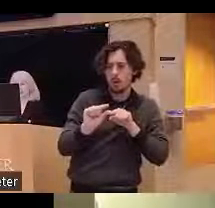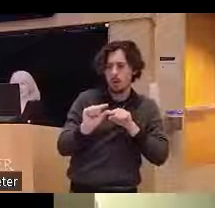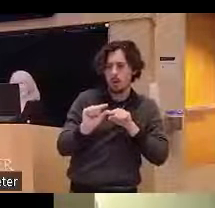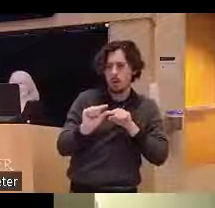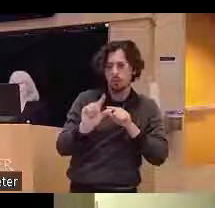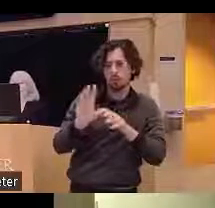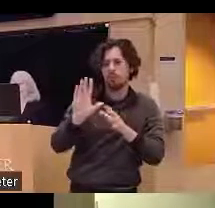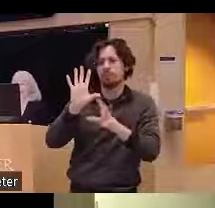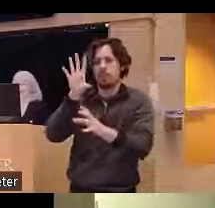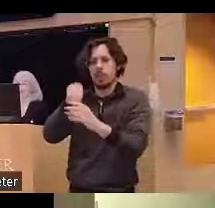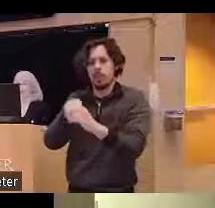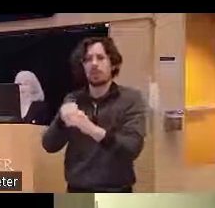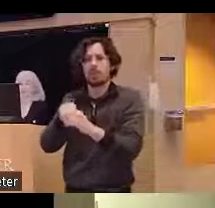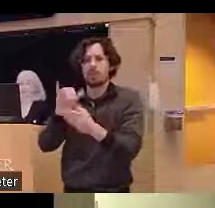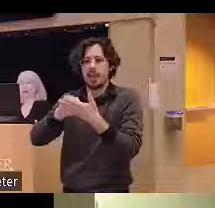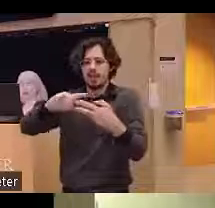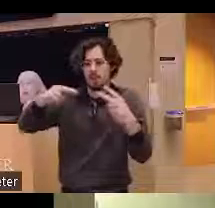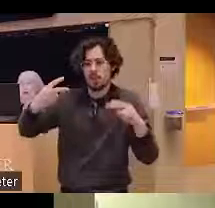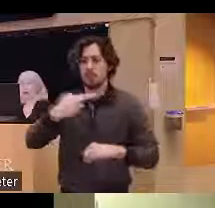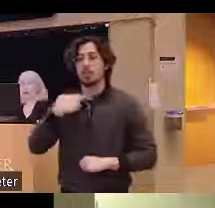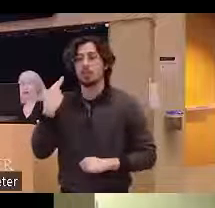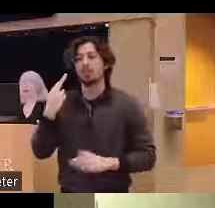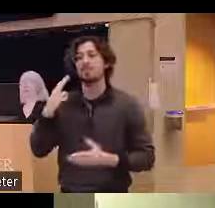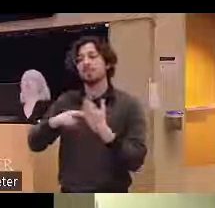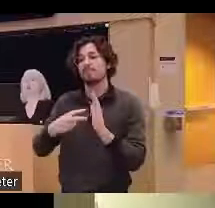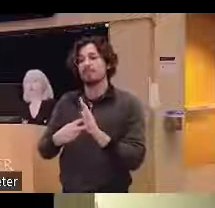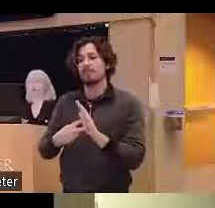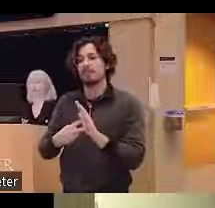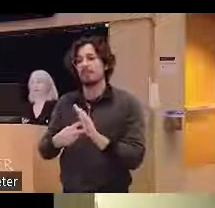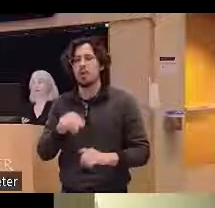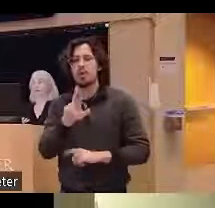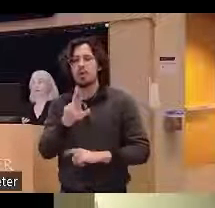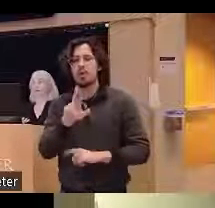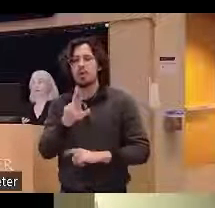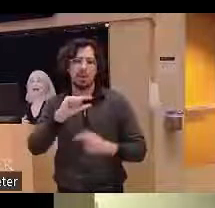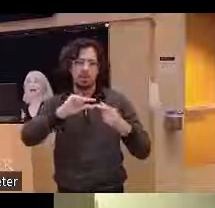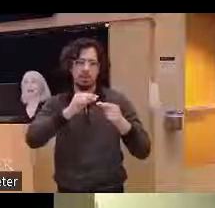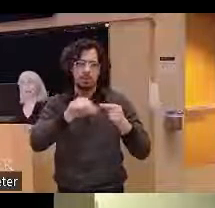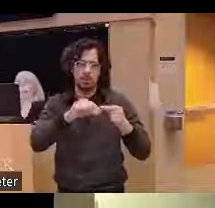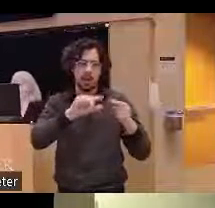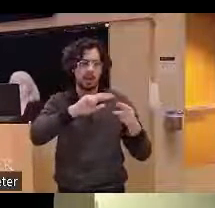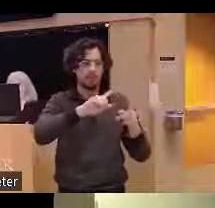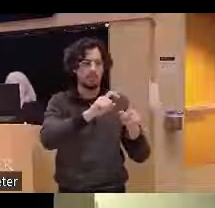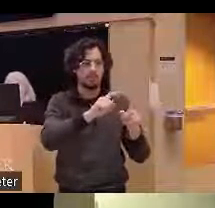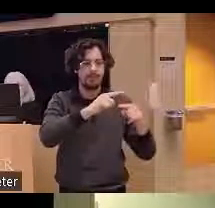the genetics of schizophrenia is by and large rare Gene variants and not the common ones but